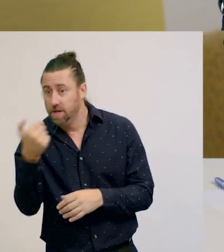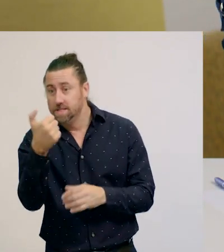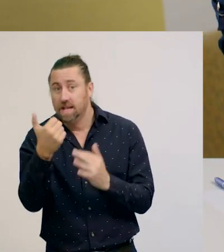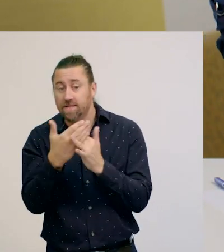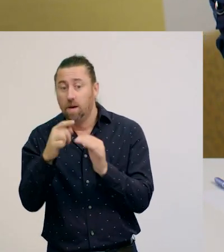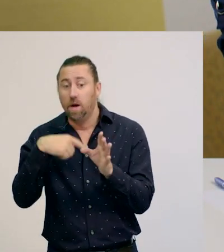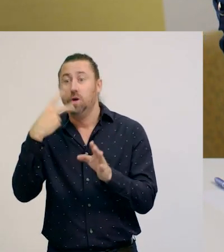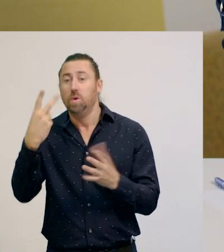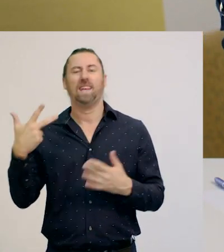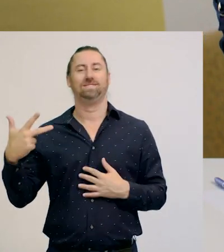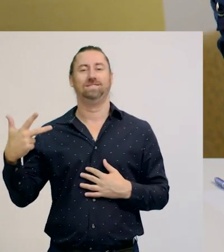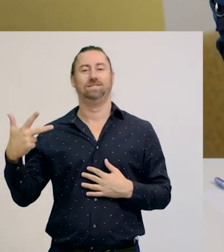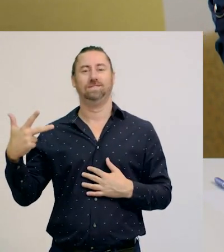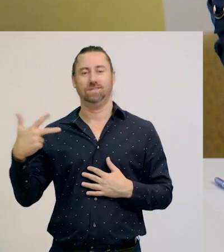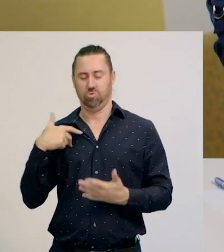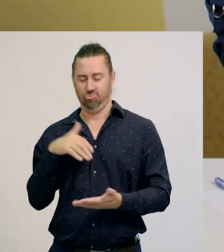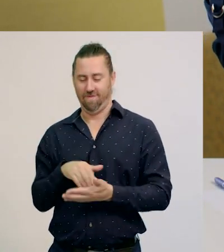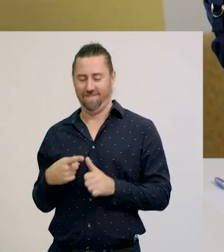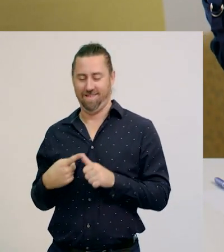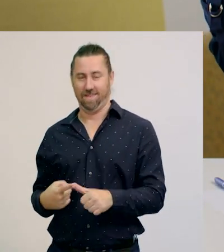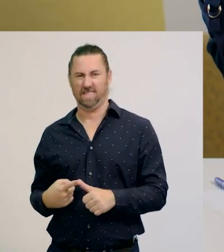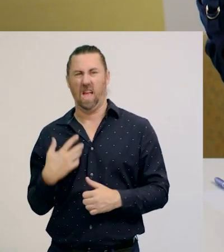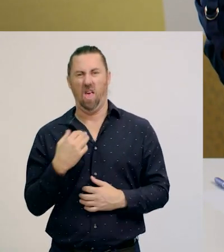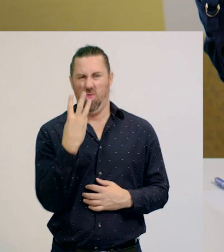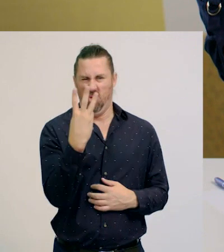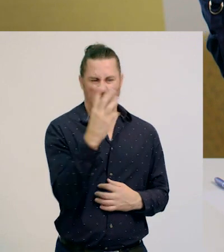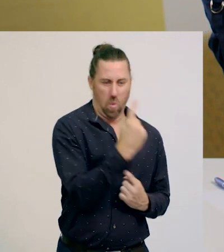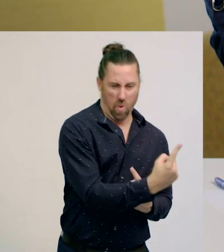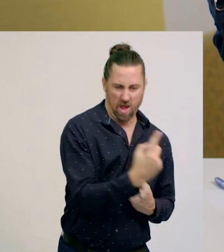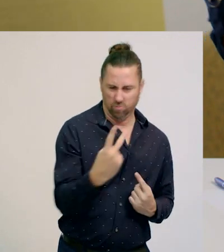I've reached the target number using 3 cards. What about you, Jen?